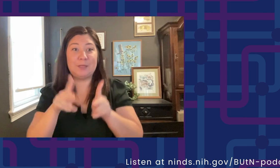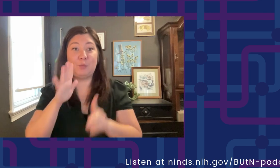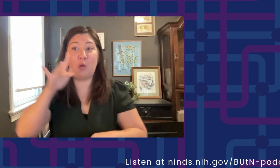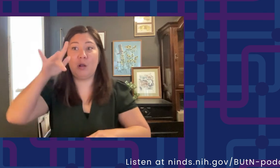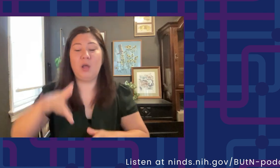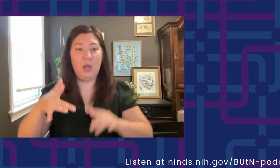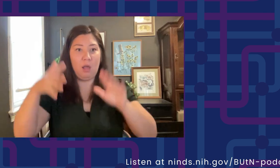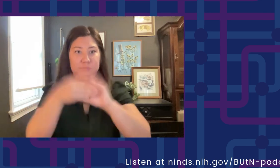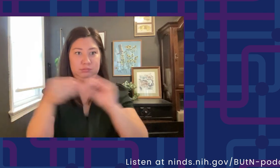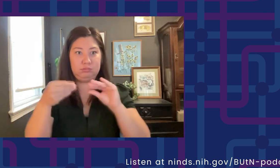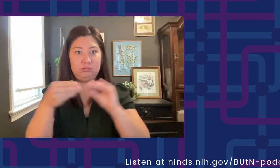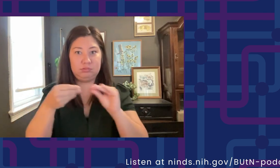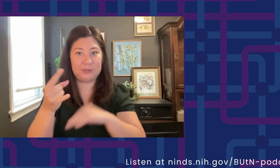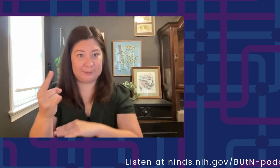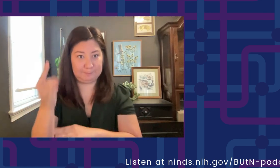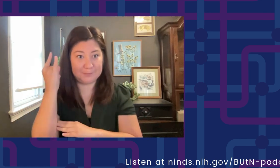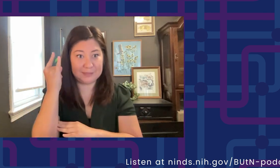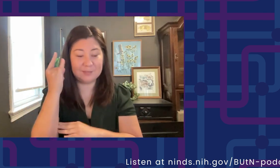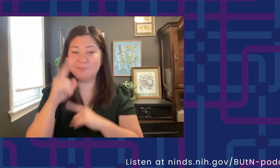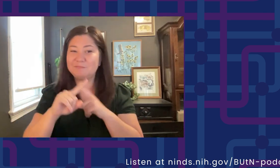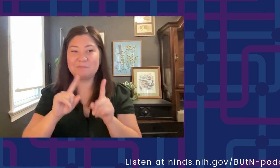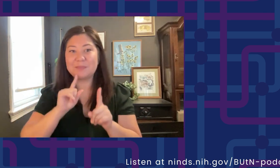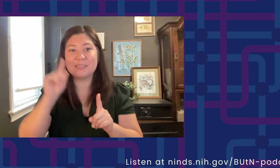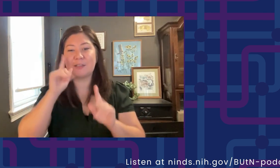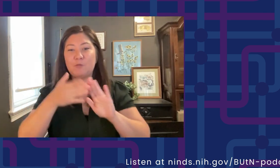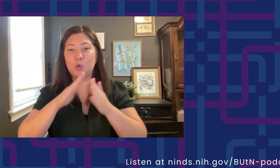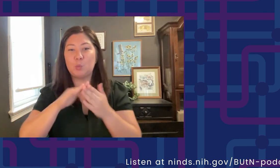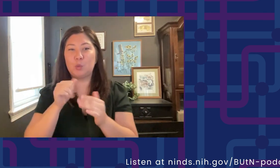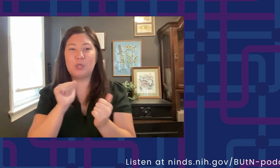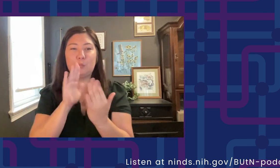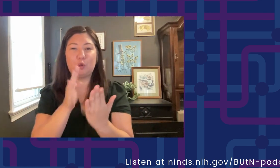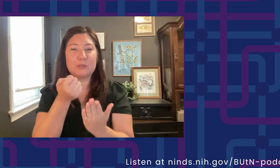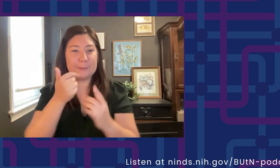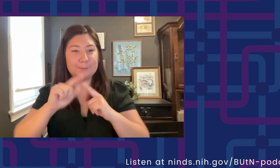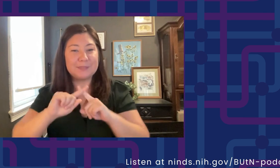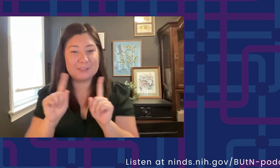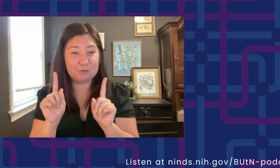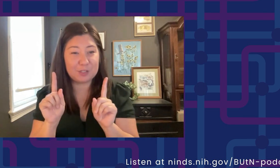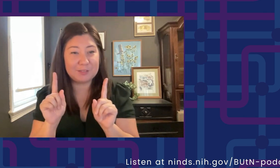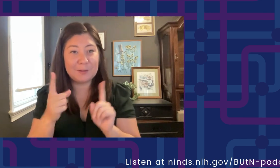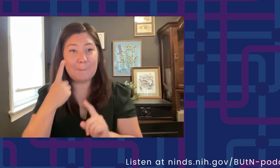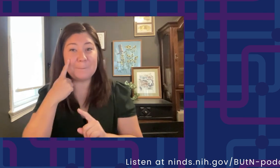So, oftentimes, hearing people will click the slide and then they'll start speaking immediately.